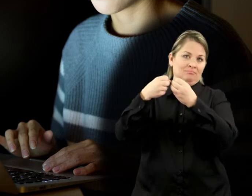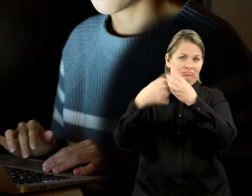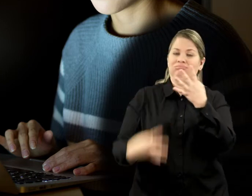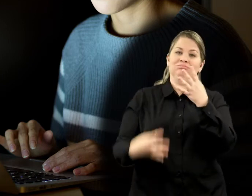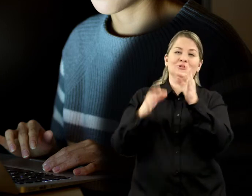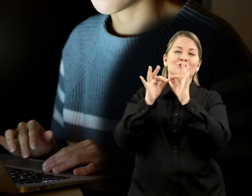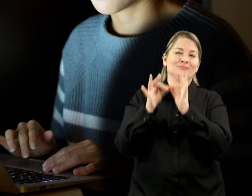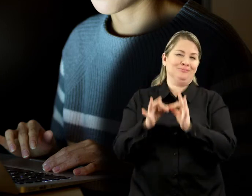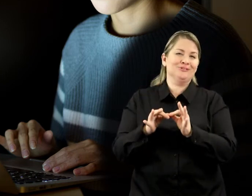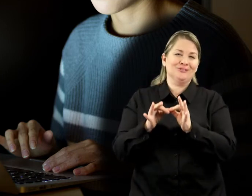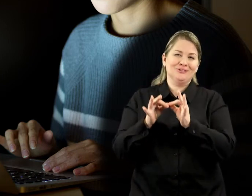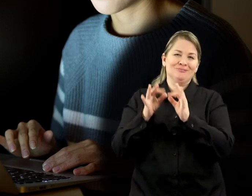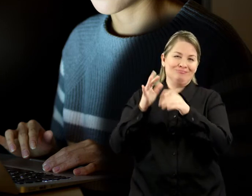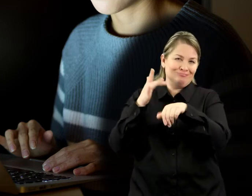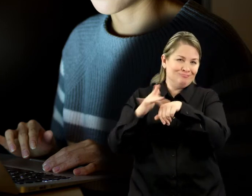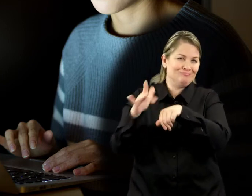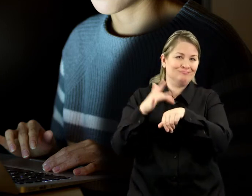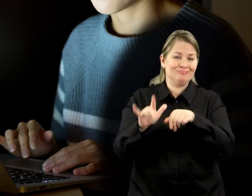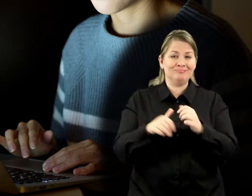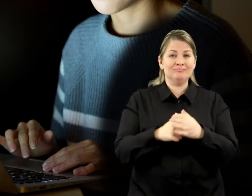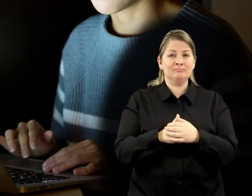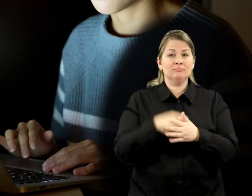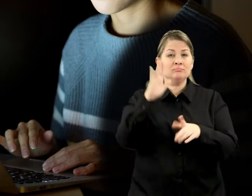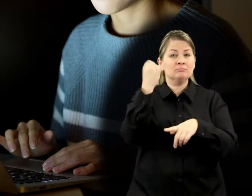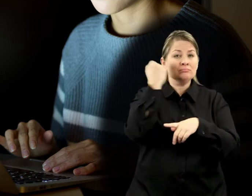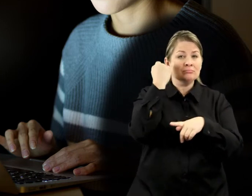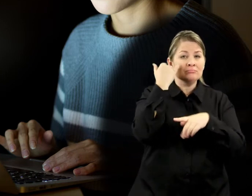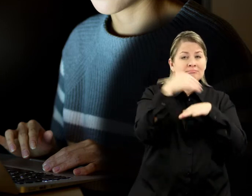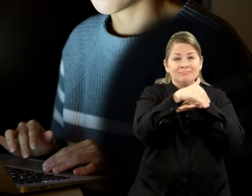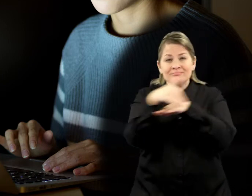VRI is a good alternative for evening or overnight events